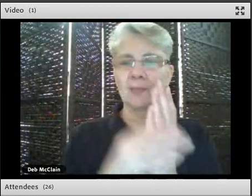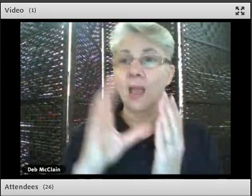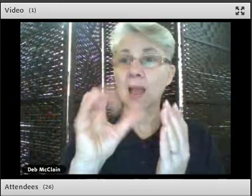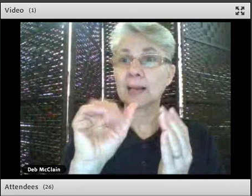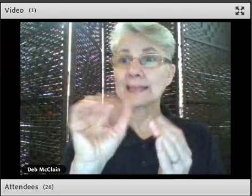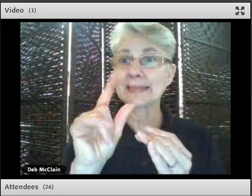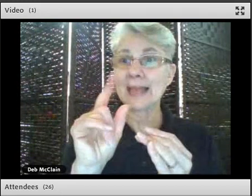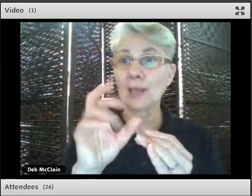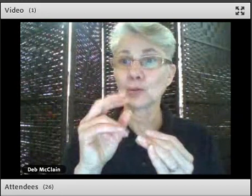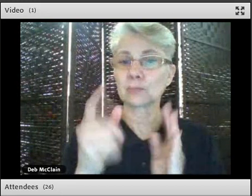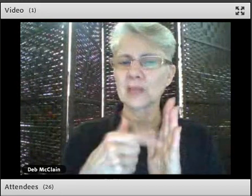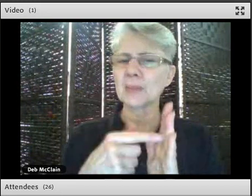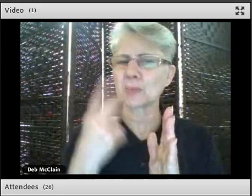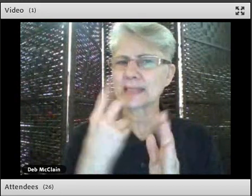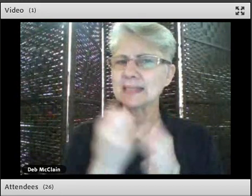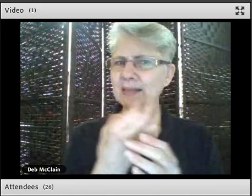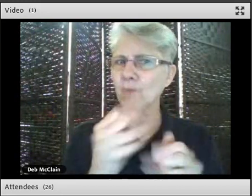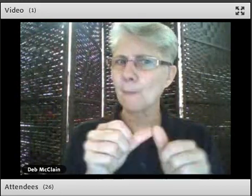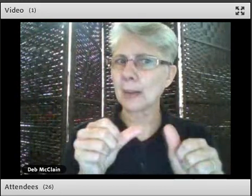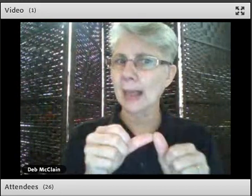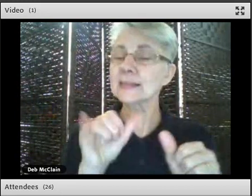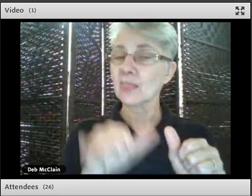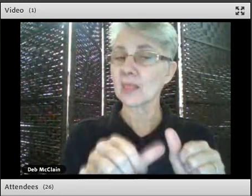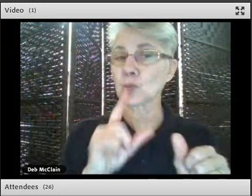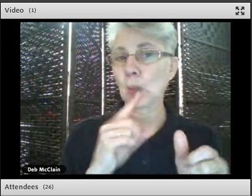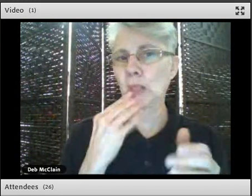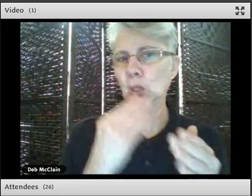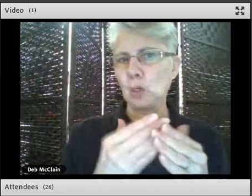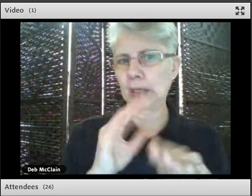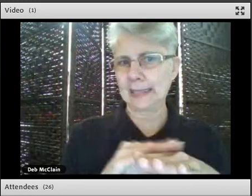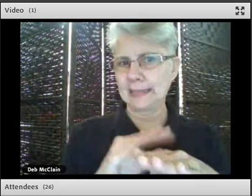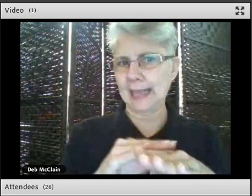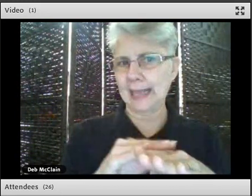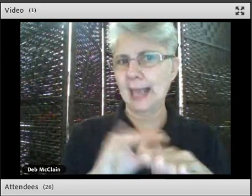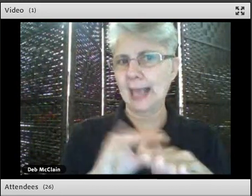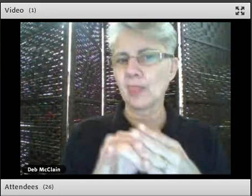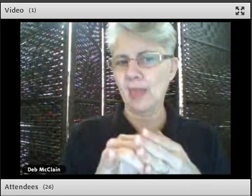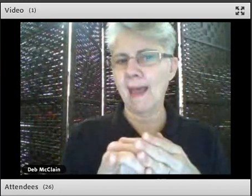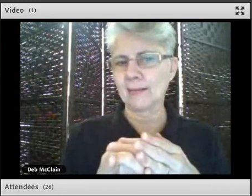that it is a catalog number. We use the 028 field for that.